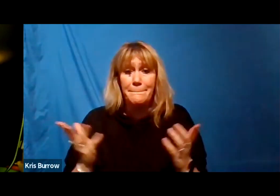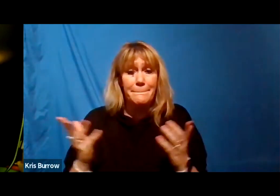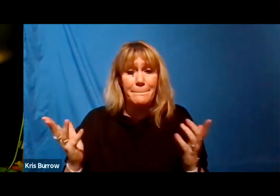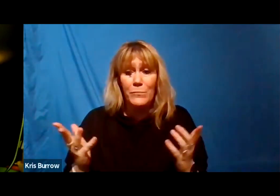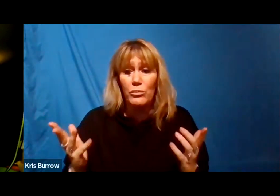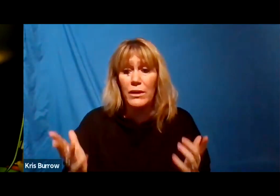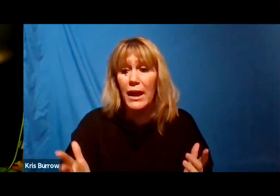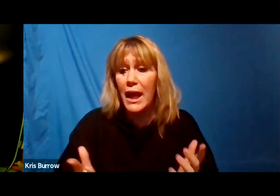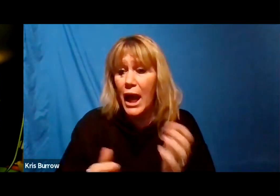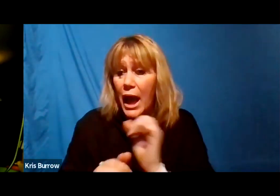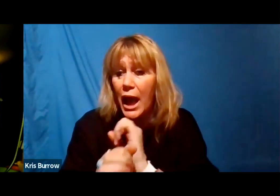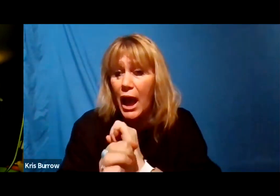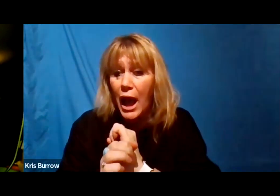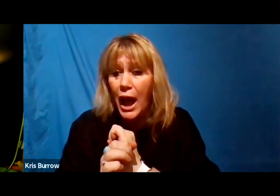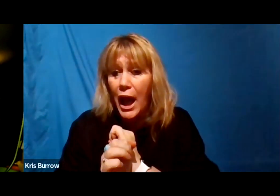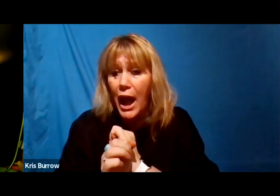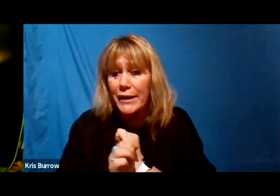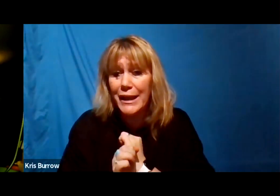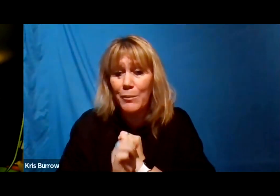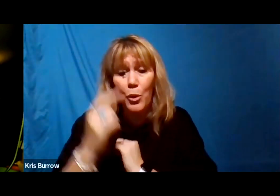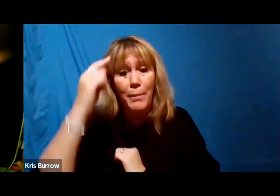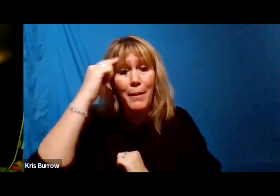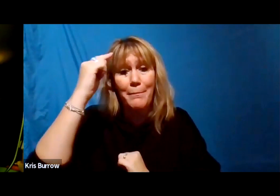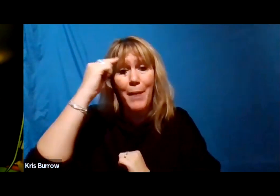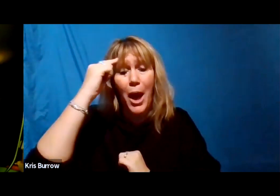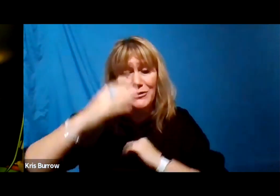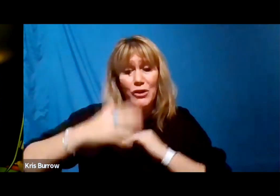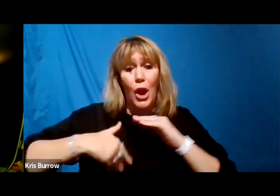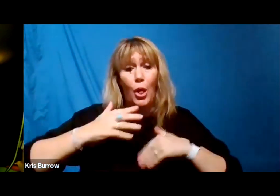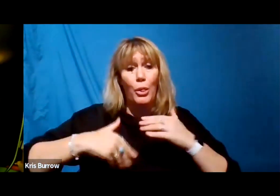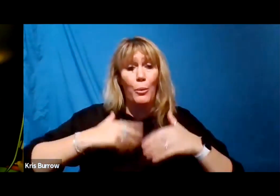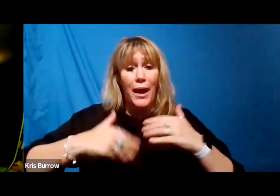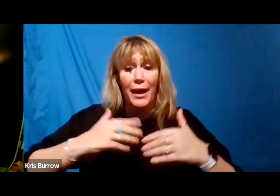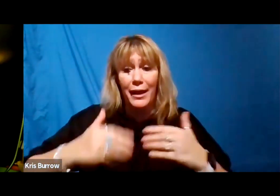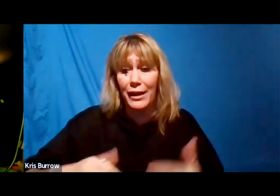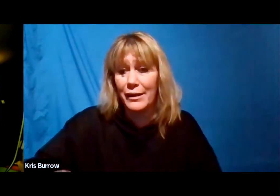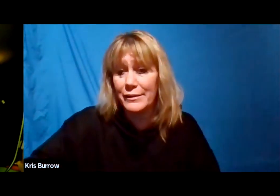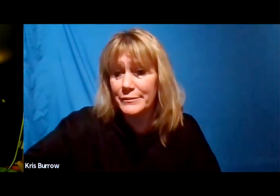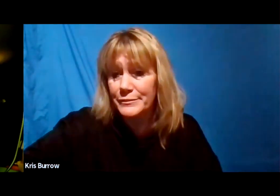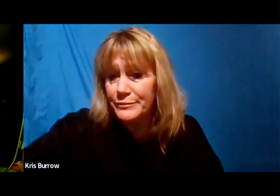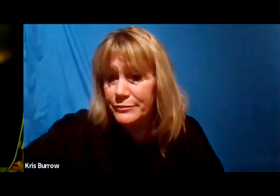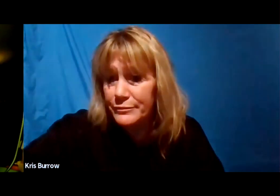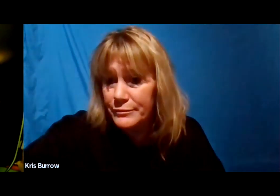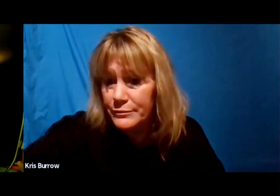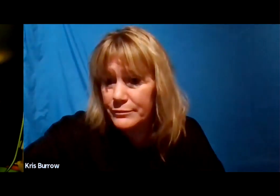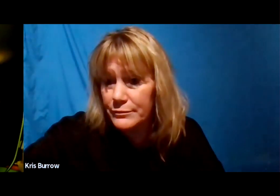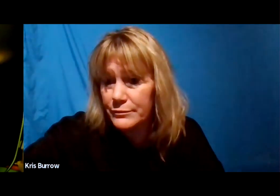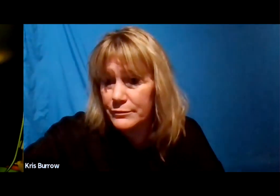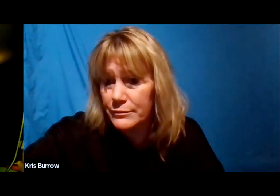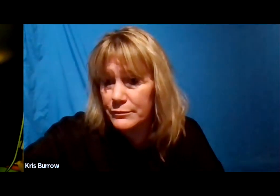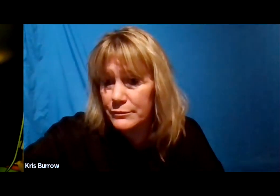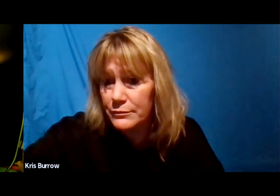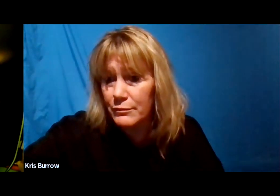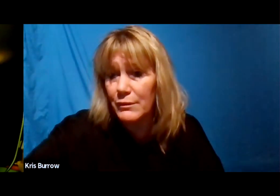Irish music. I'm going to kick off, and do some tunes I think.